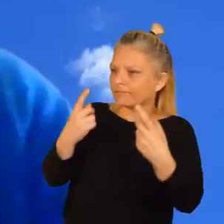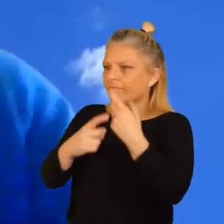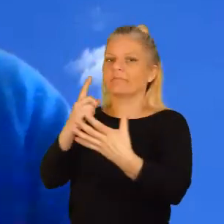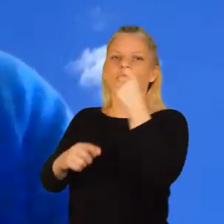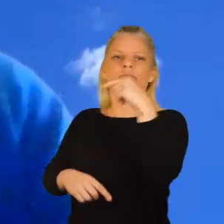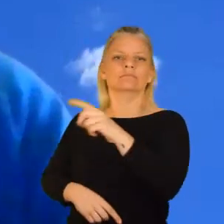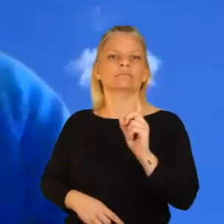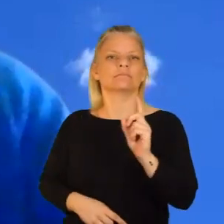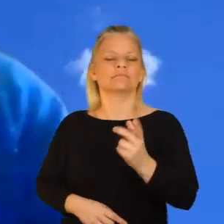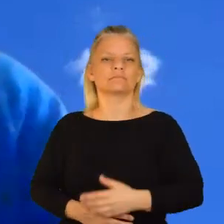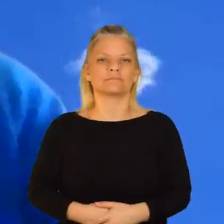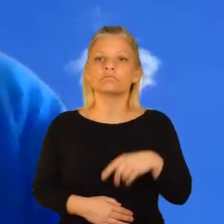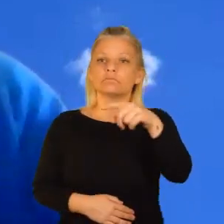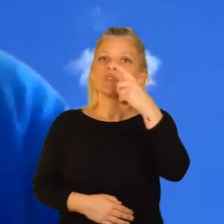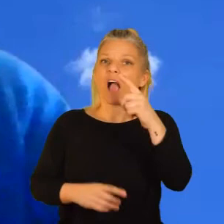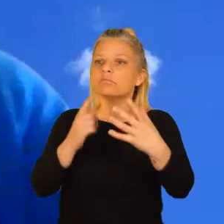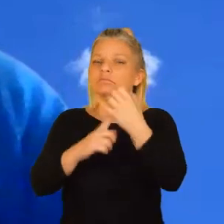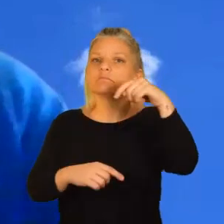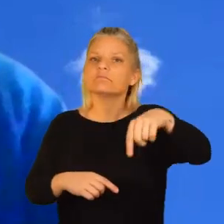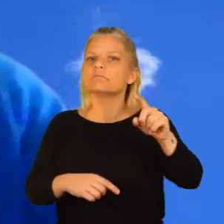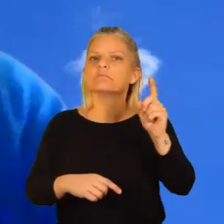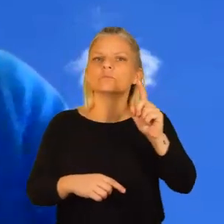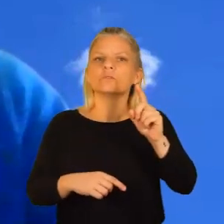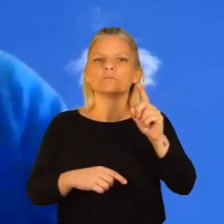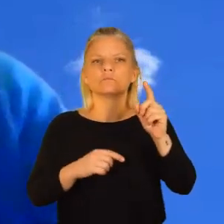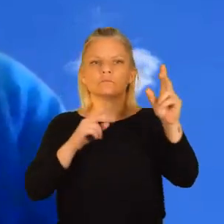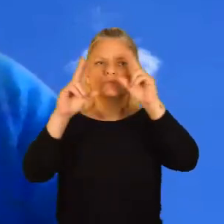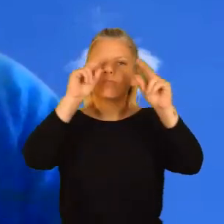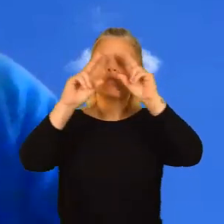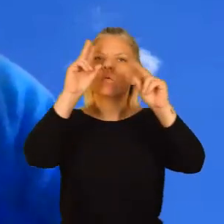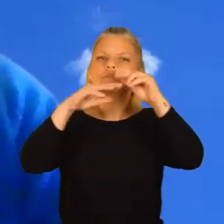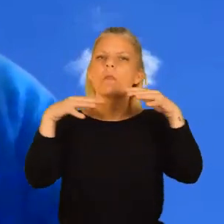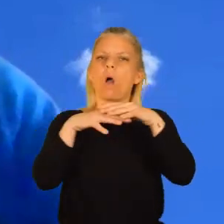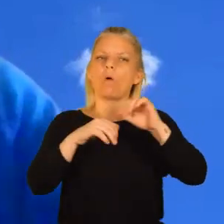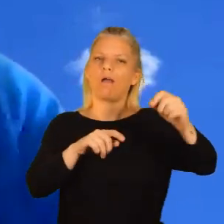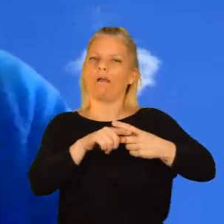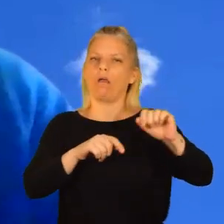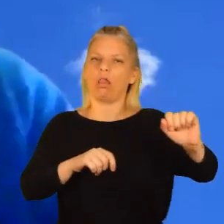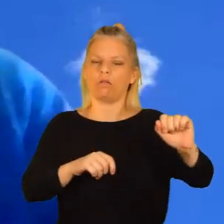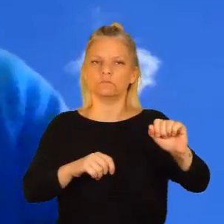So as we close Rai if anybody wanted to find out more about you where could they find you?